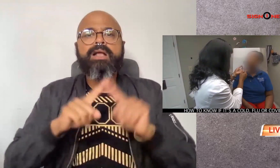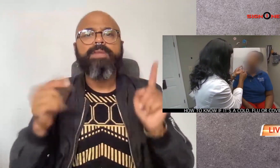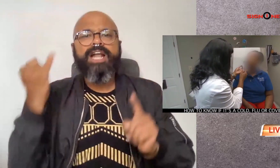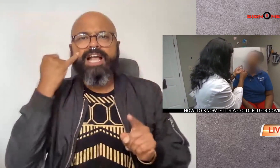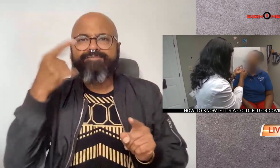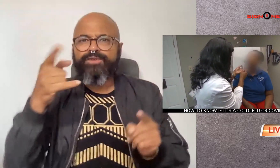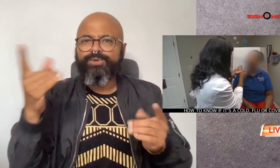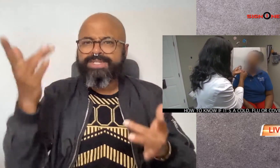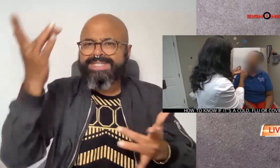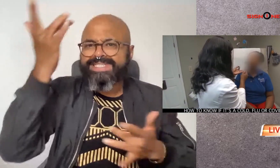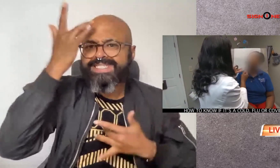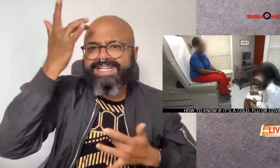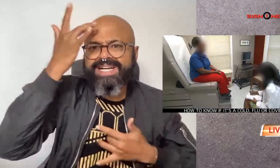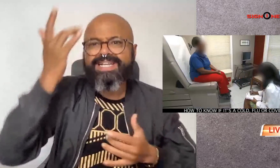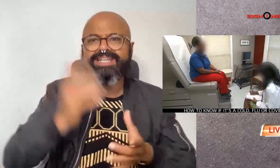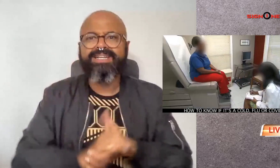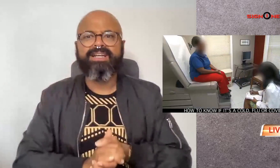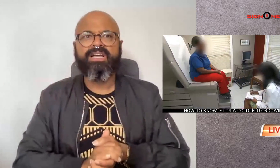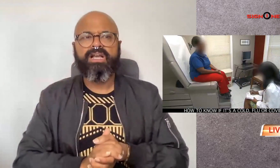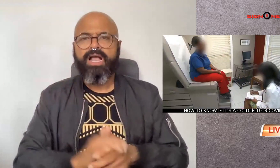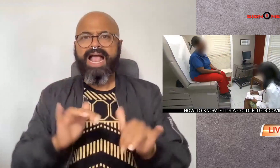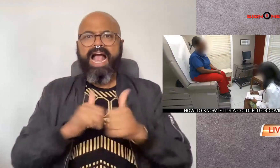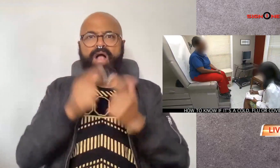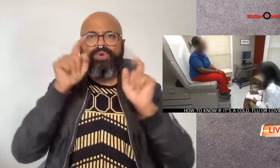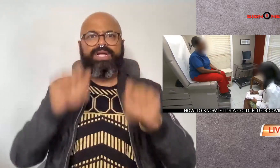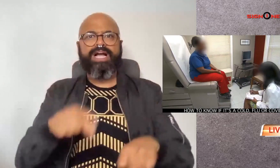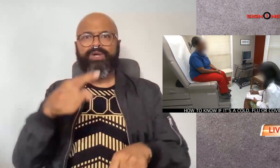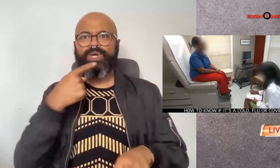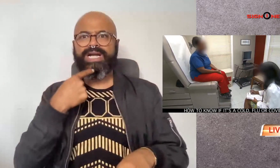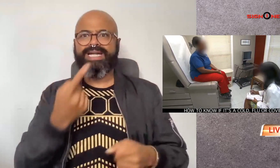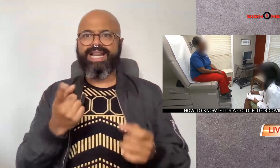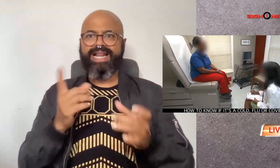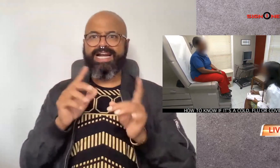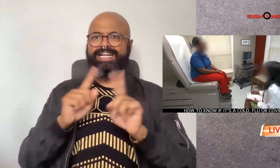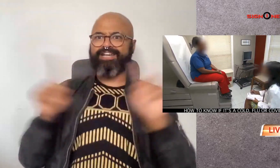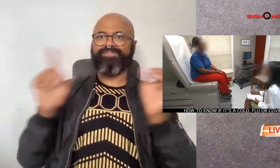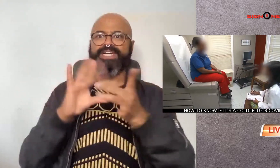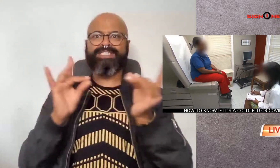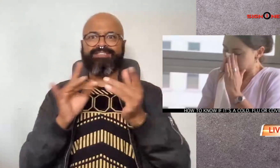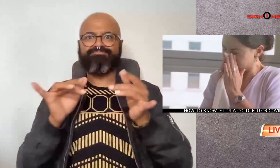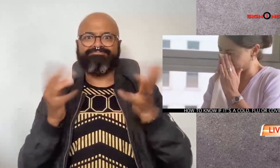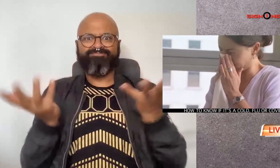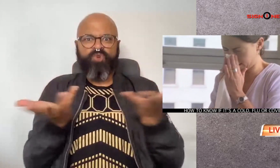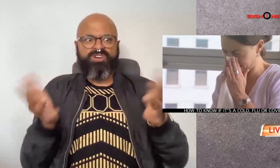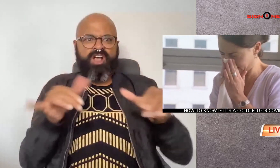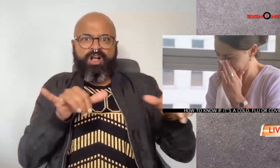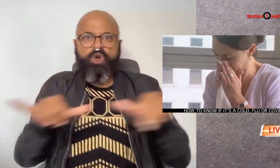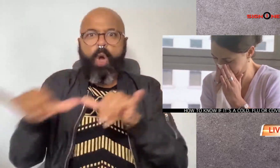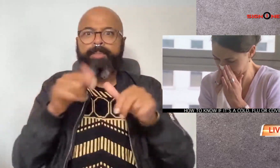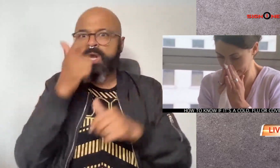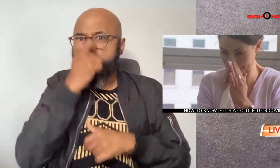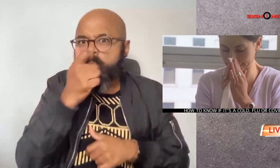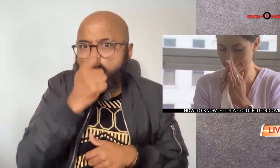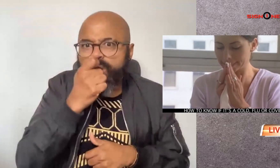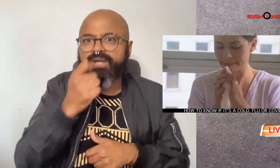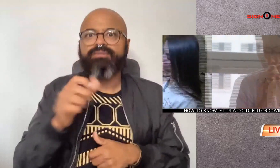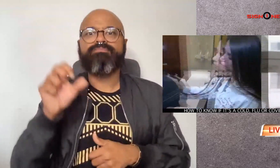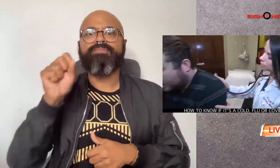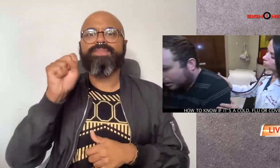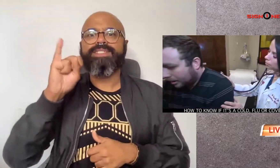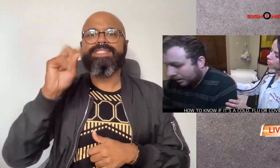but if you get sick how can you tell the difference between a common cold sinus infection